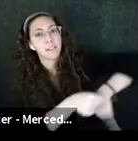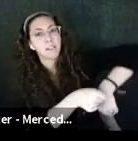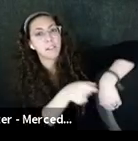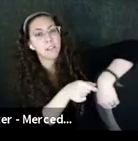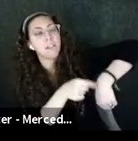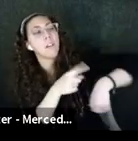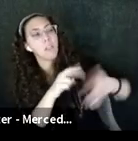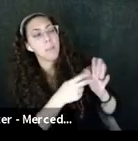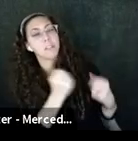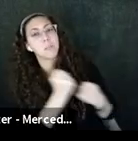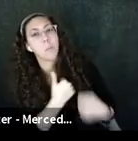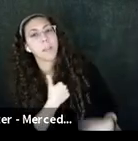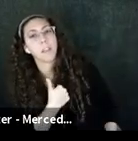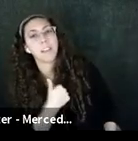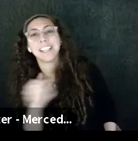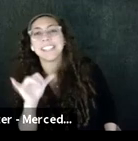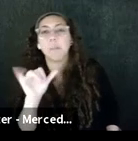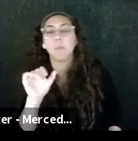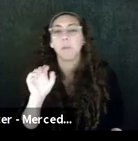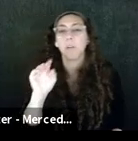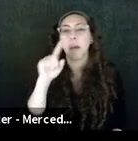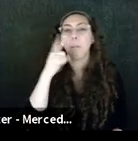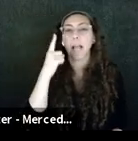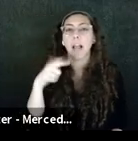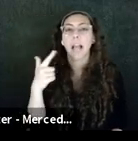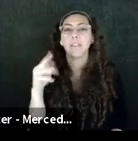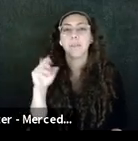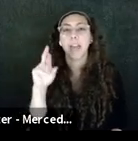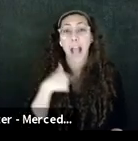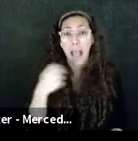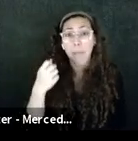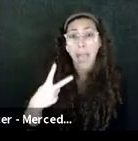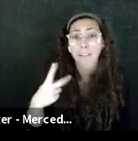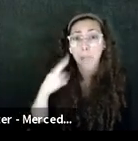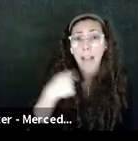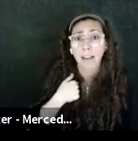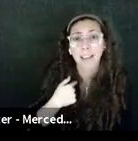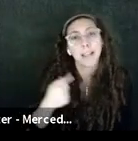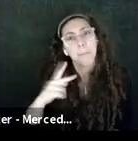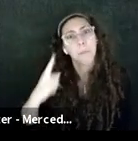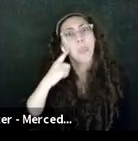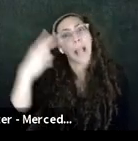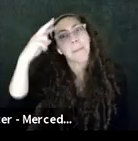Jason Williams: And same thing with black lives matter like I'm having black, but most people think I'm Mexican right because I'm around so no one ever knows